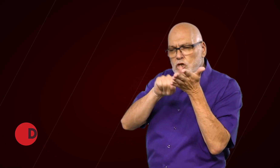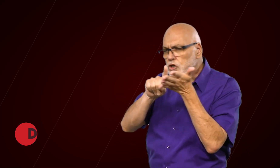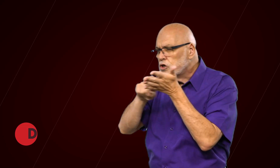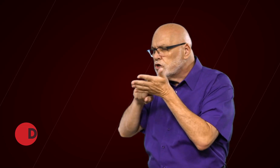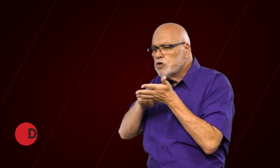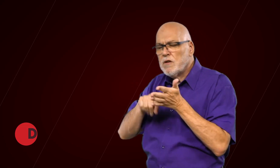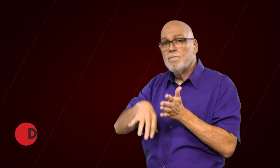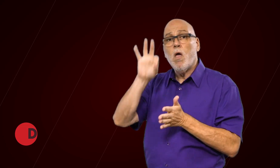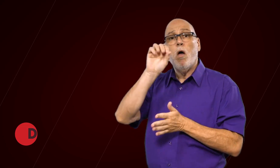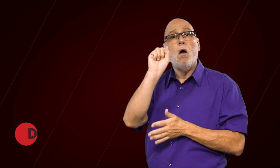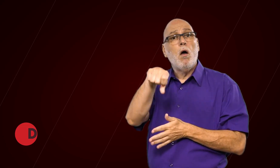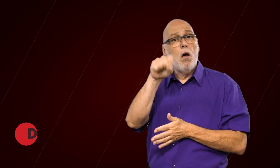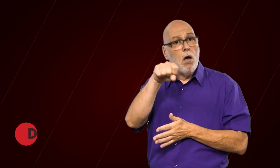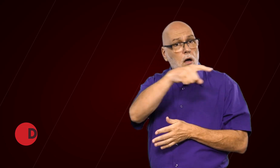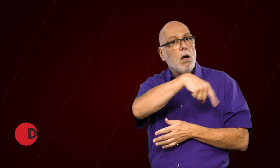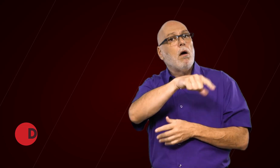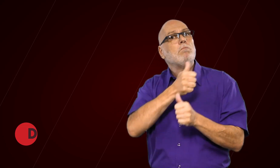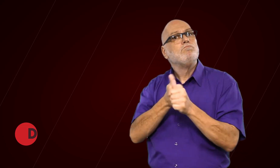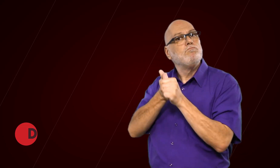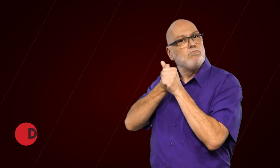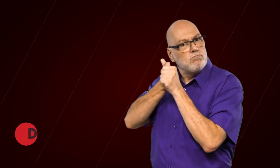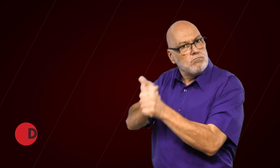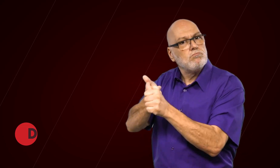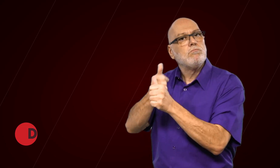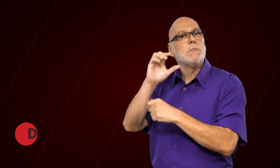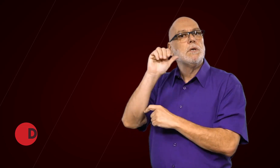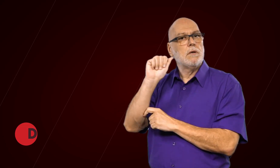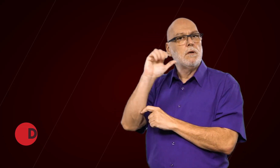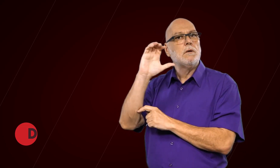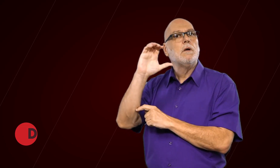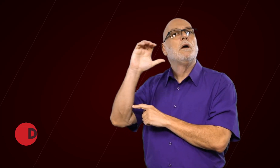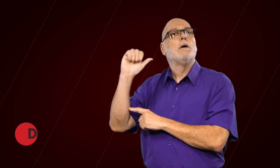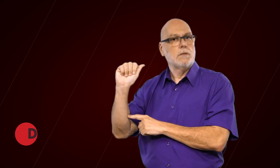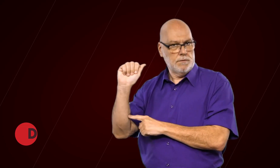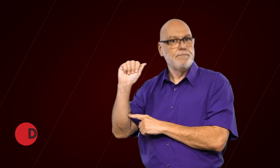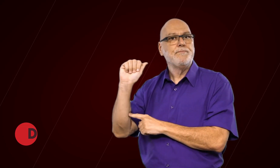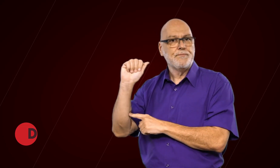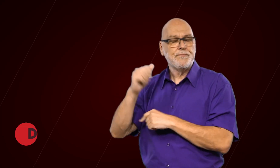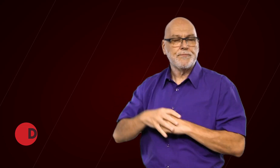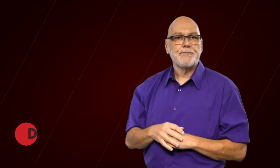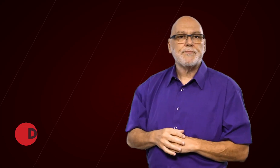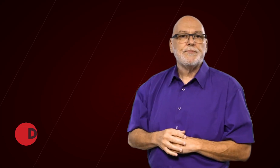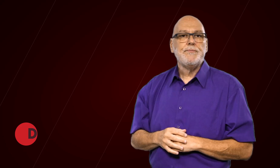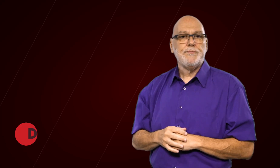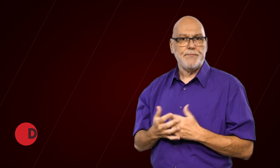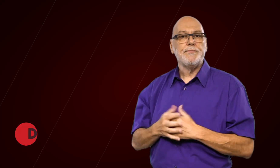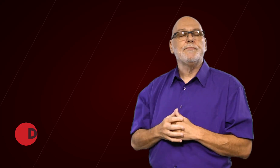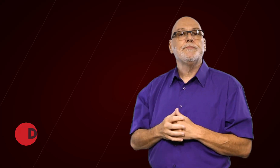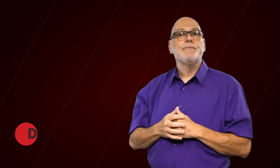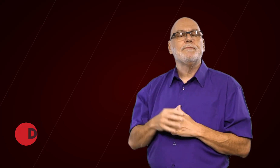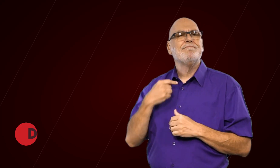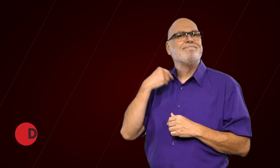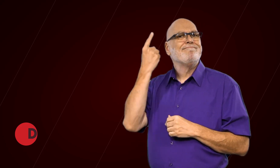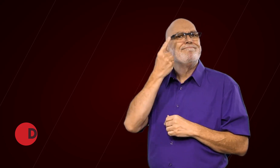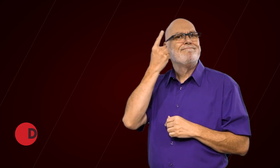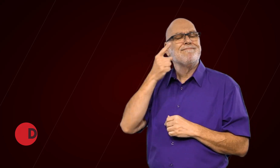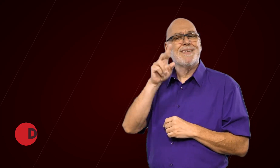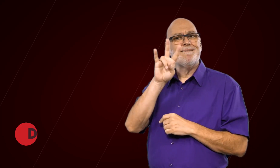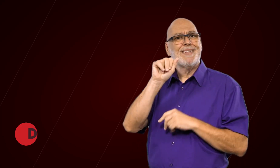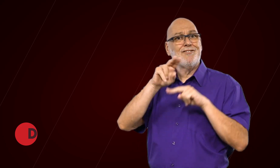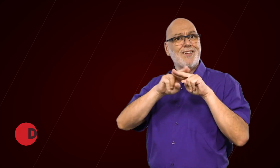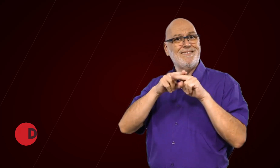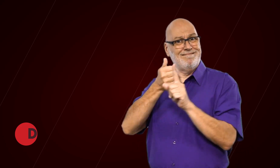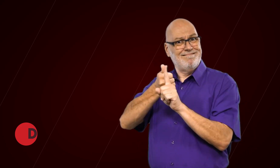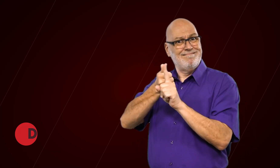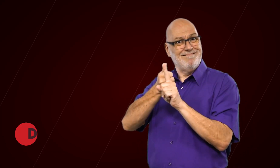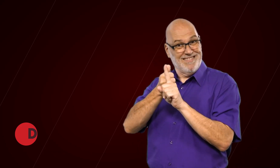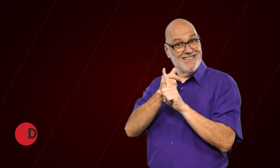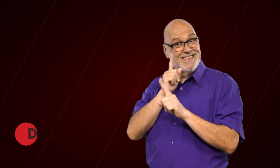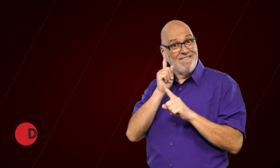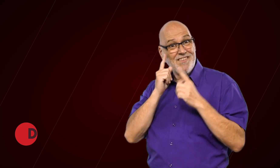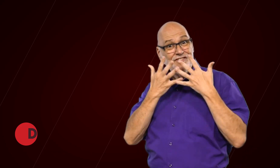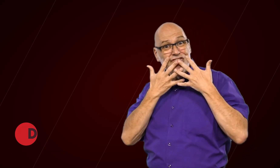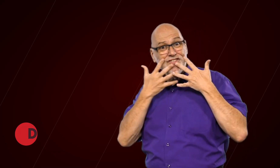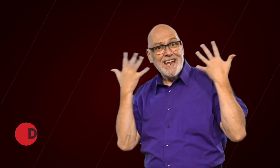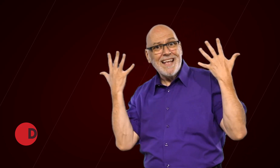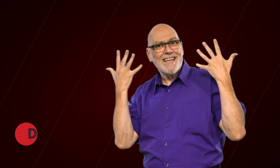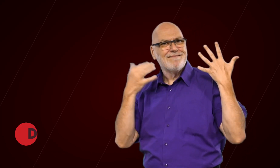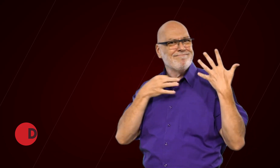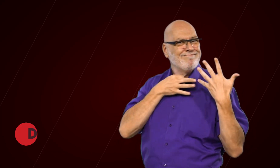crown corporations must comply with ACA. Is VIA Rail Deaf-friendly?